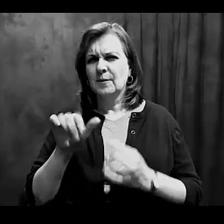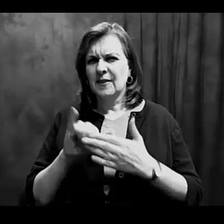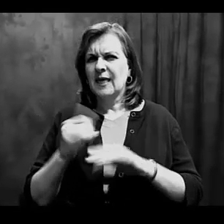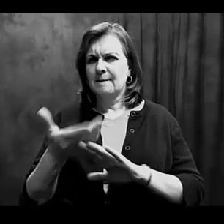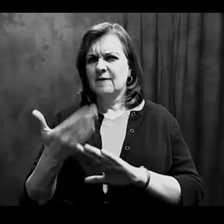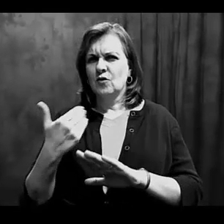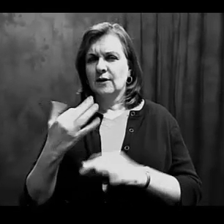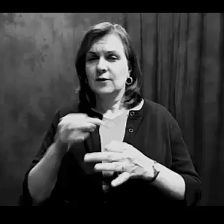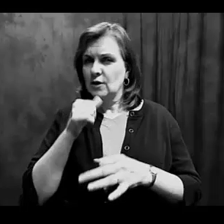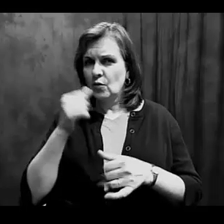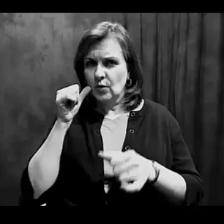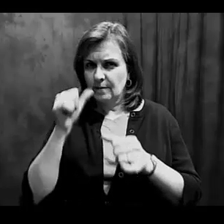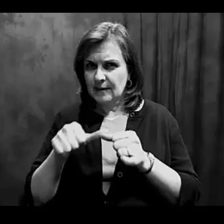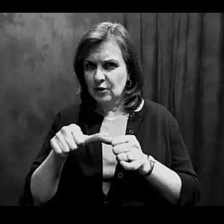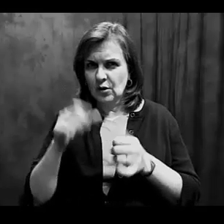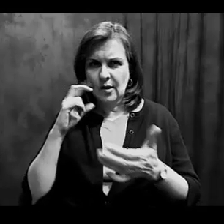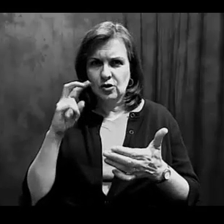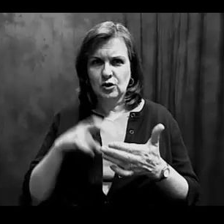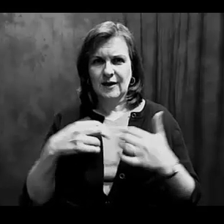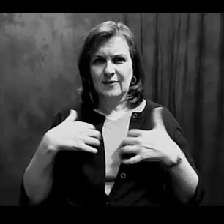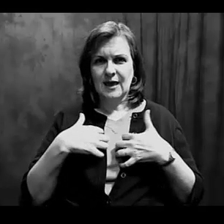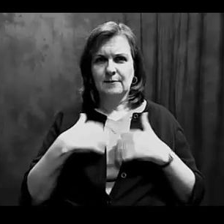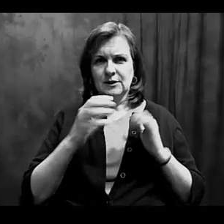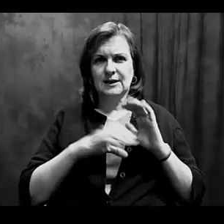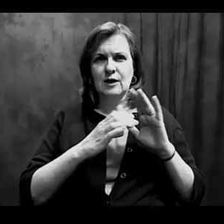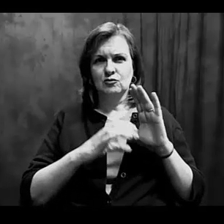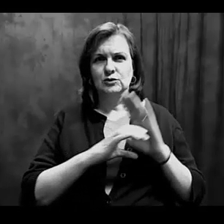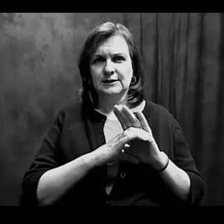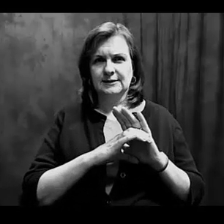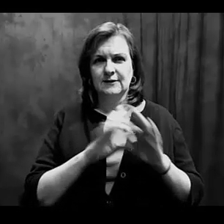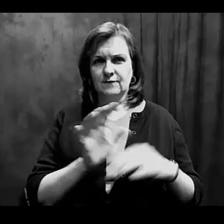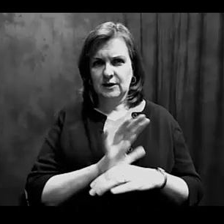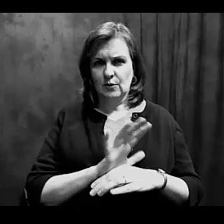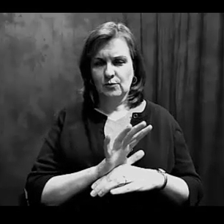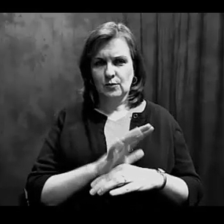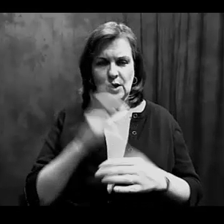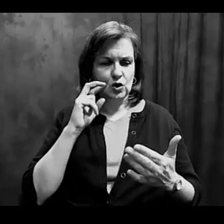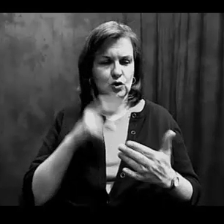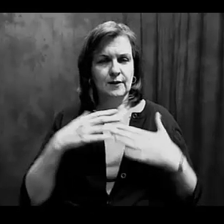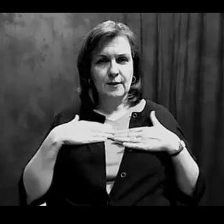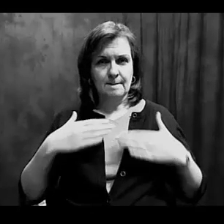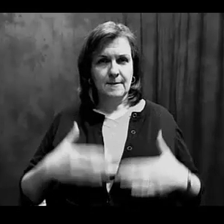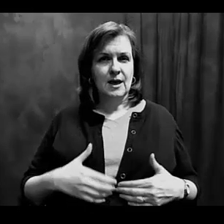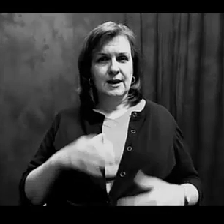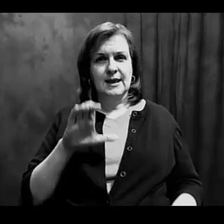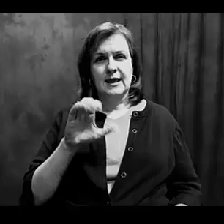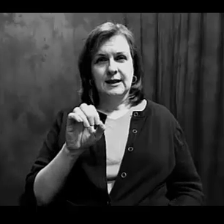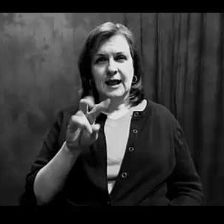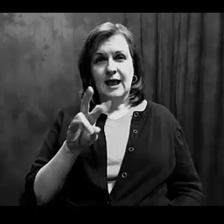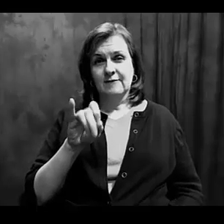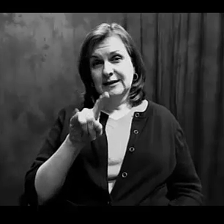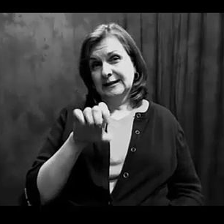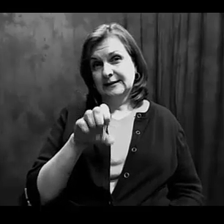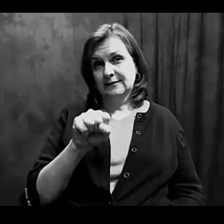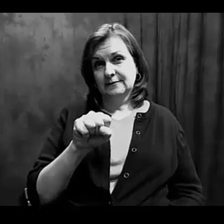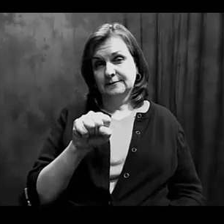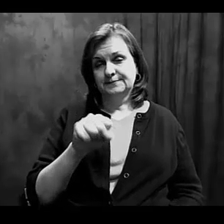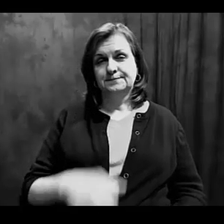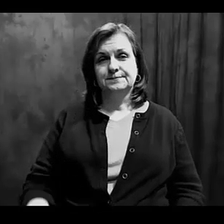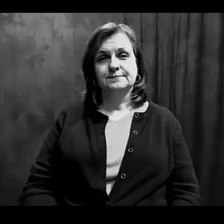we talked about these before if you don't remember you can go back to the animal characteristics and look at the body cavities